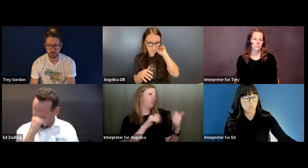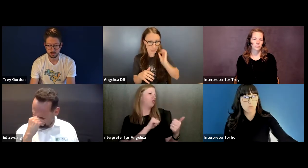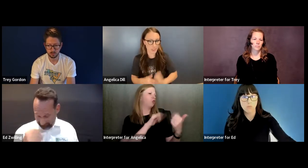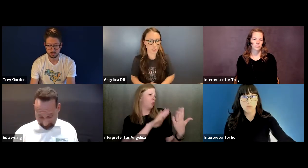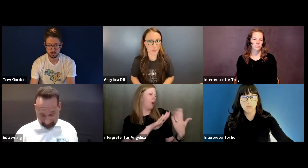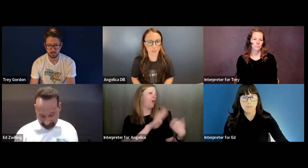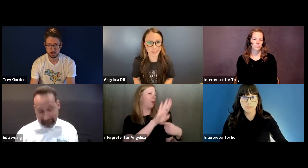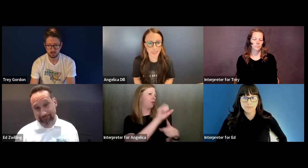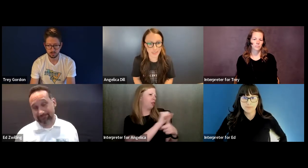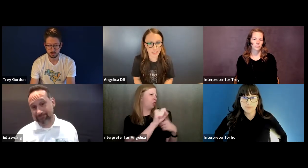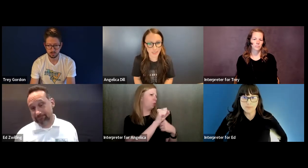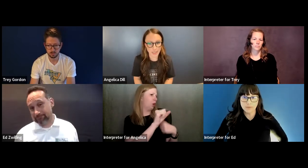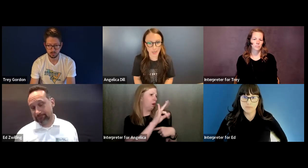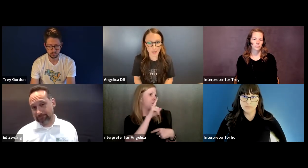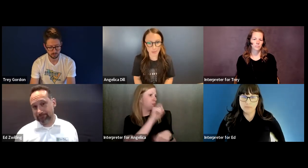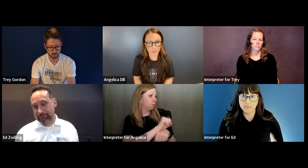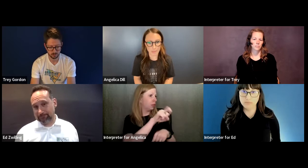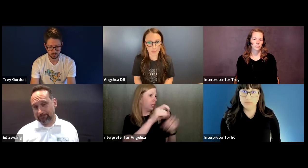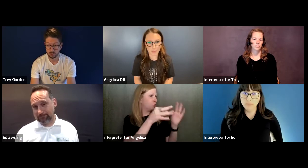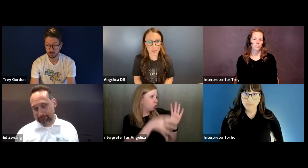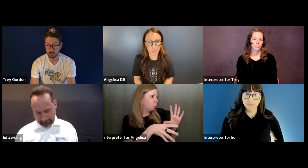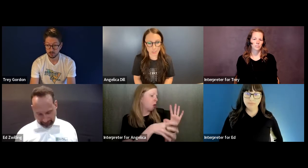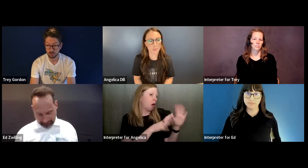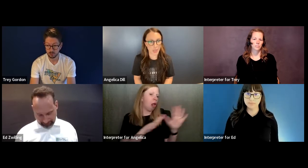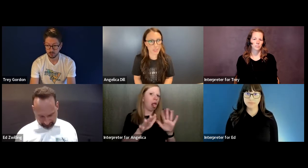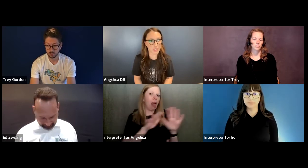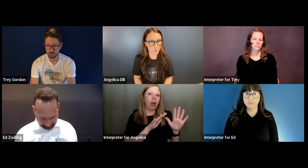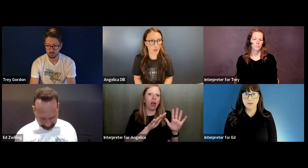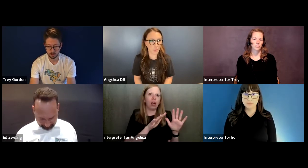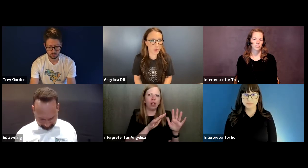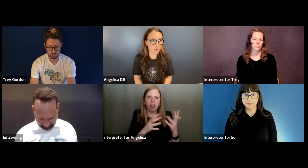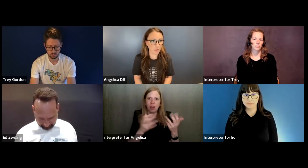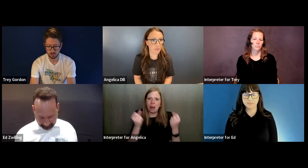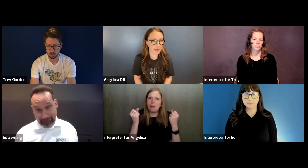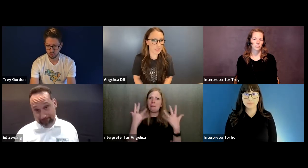an interpreter is needed um but there have been multiple occasions where we know for a fact